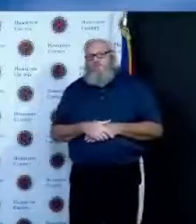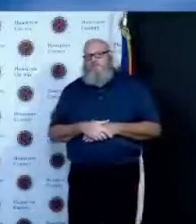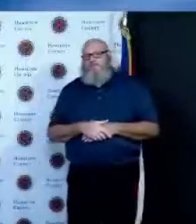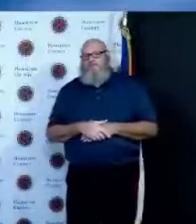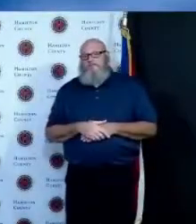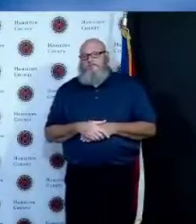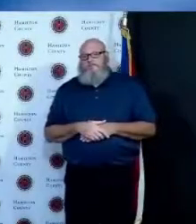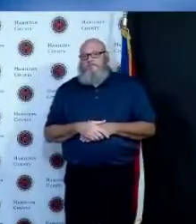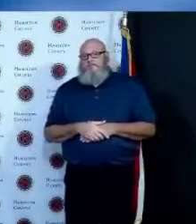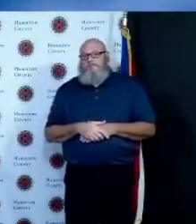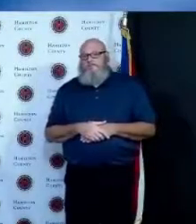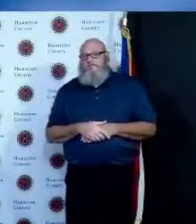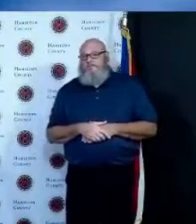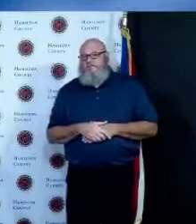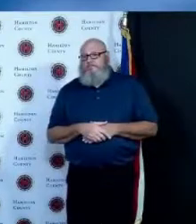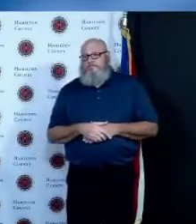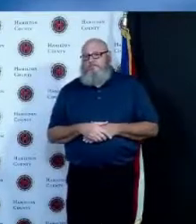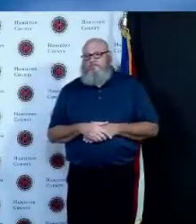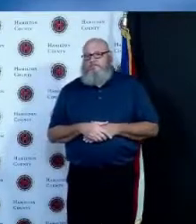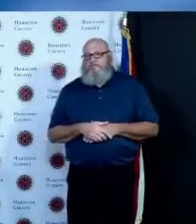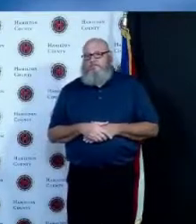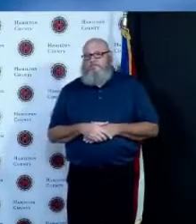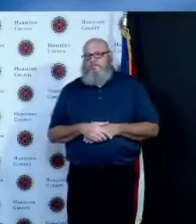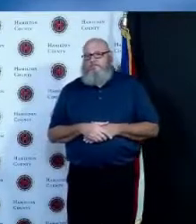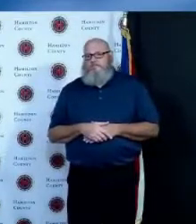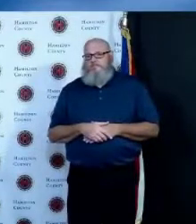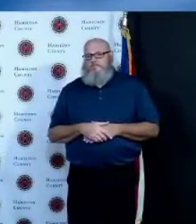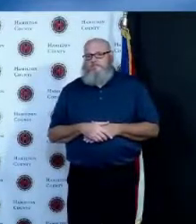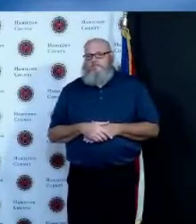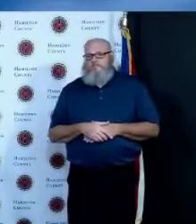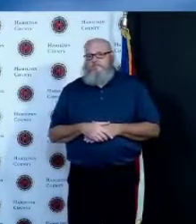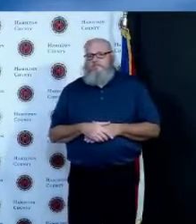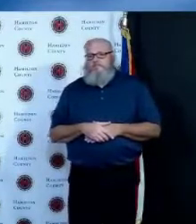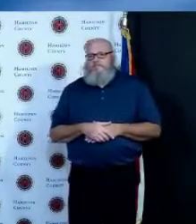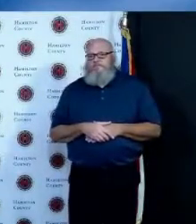out exactly kind of even where to start because you know we're hearing on the federal level